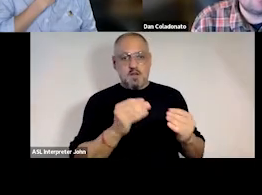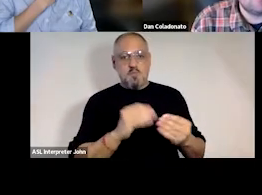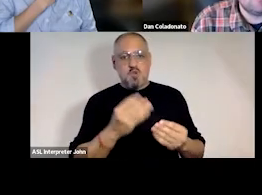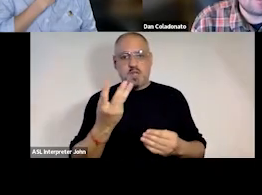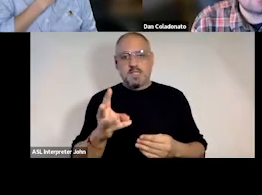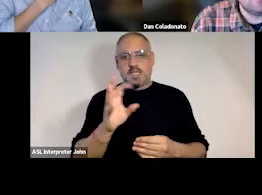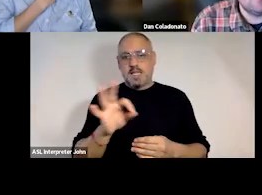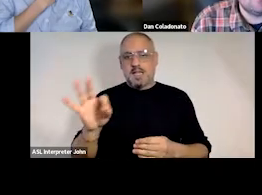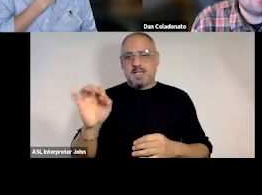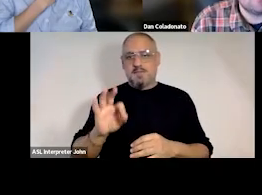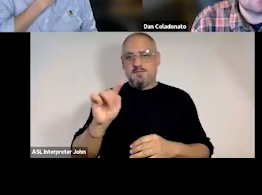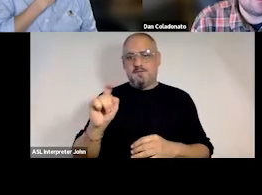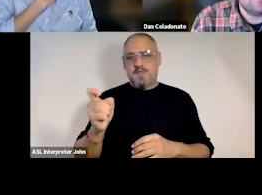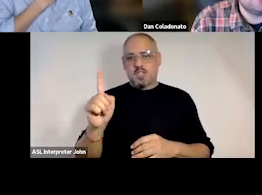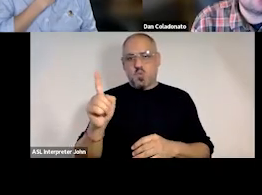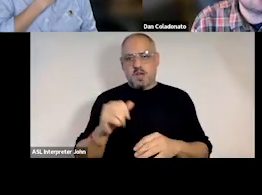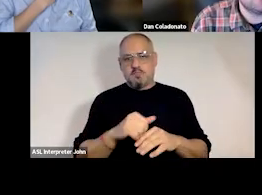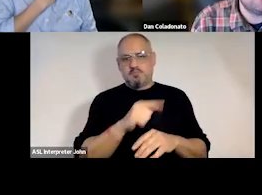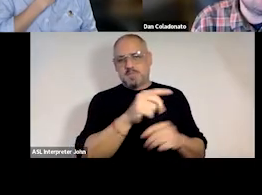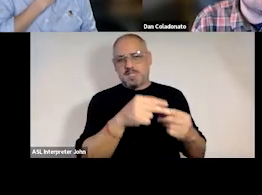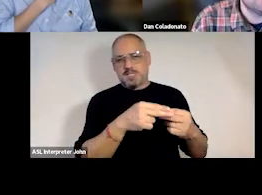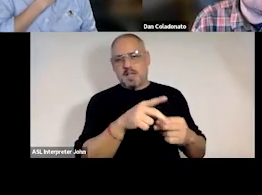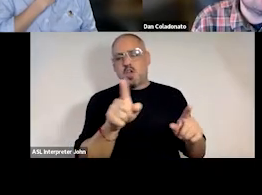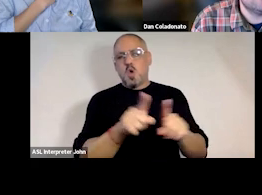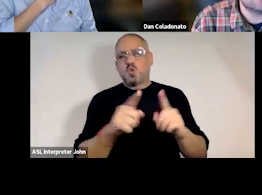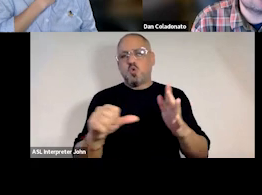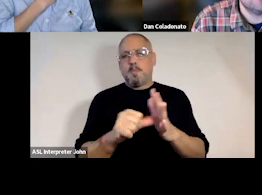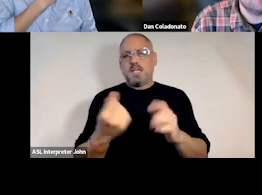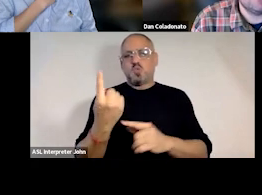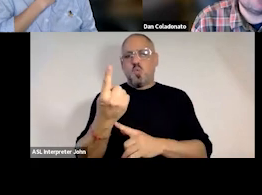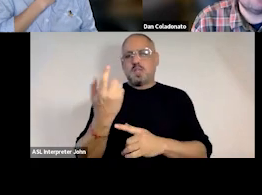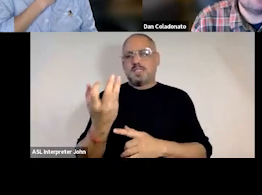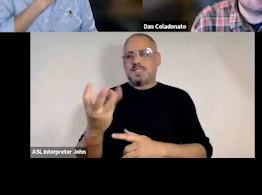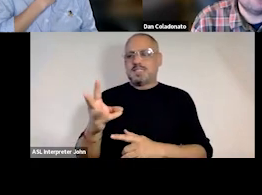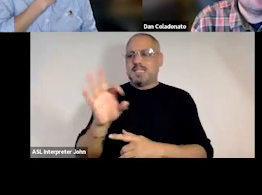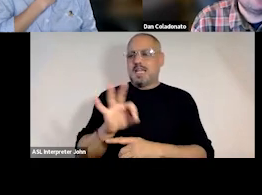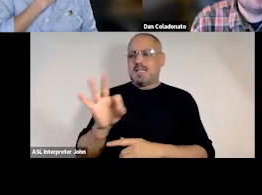needs to be faxed to on this slide. It's also on page one of the 1699 form.